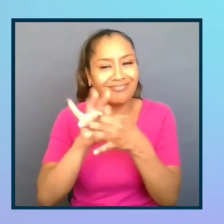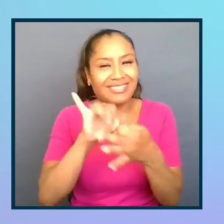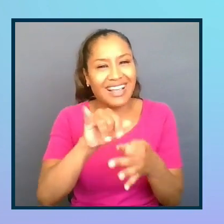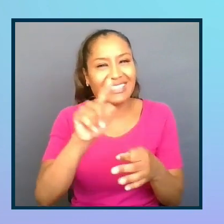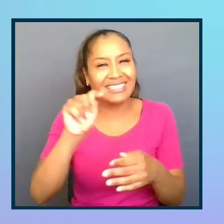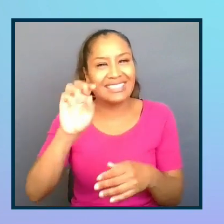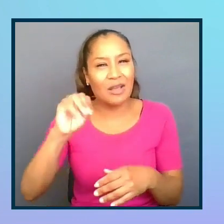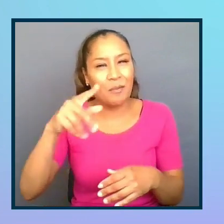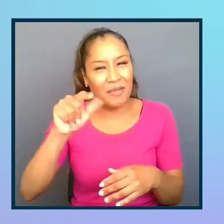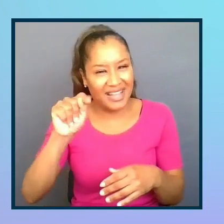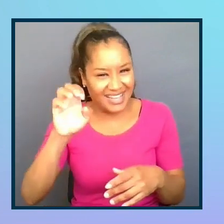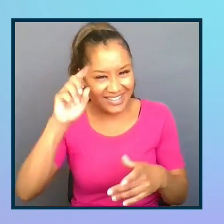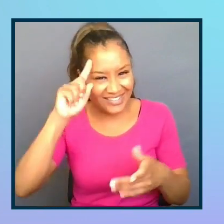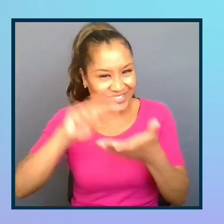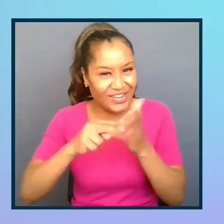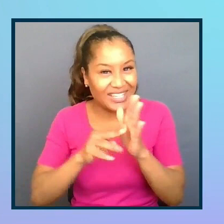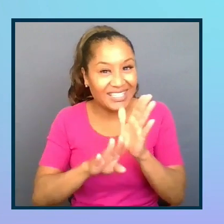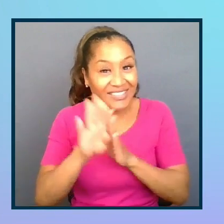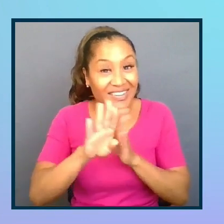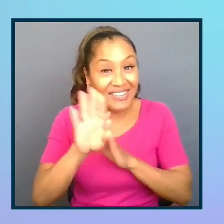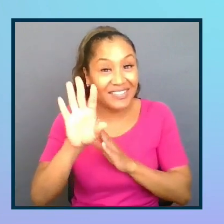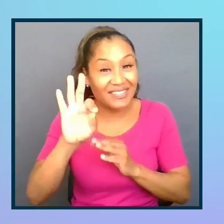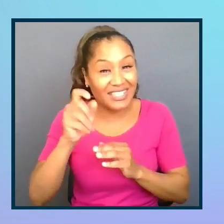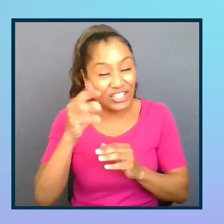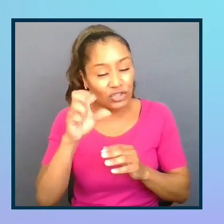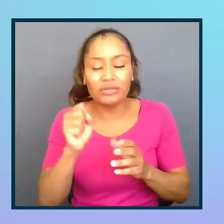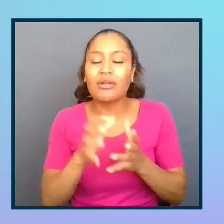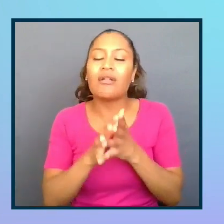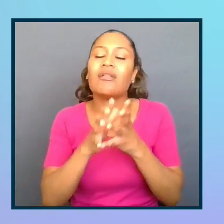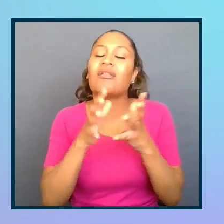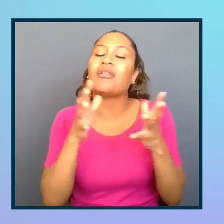means that we get a lot of accessibility holding naturally